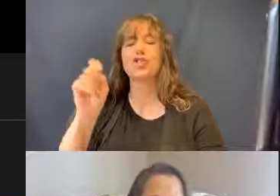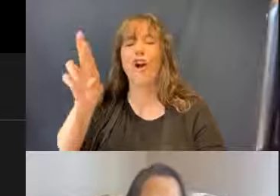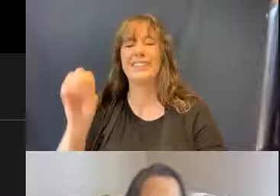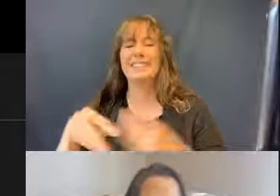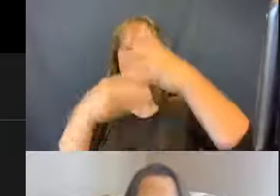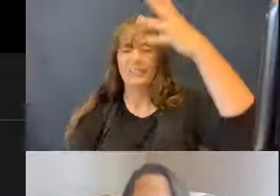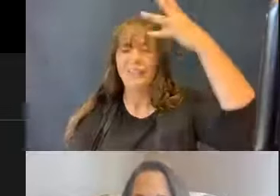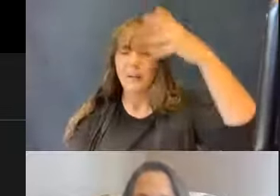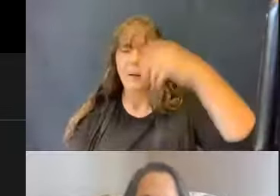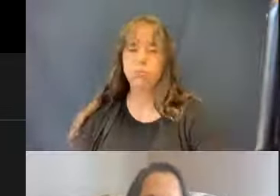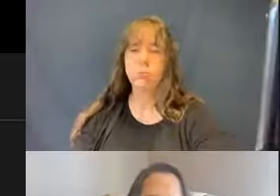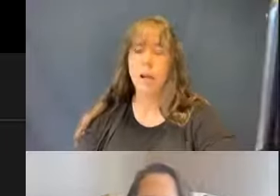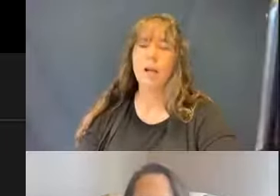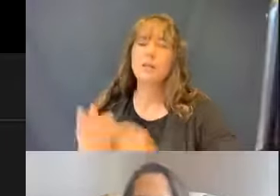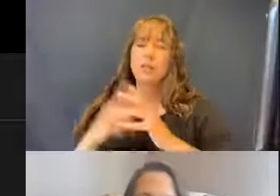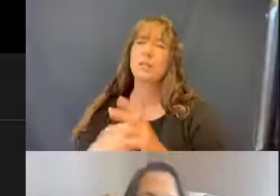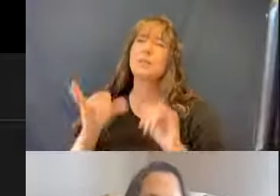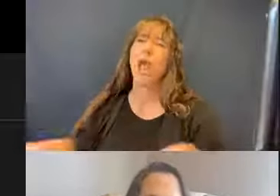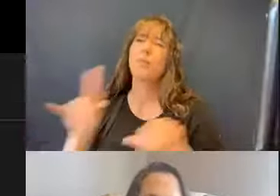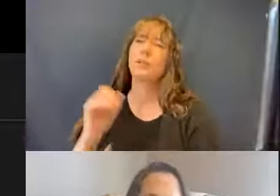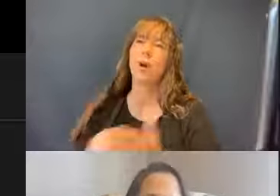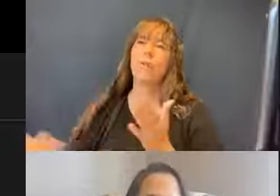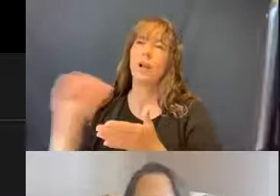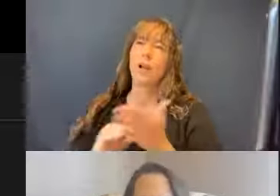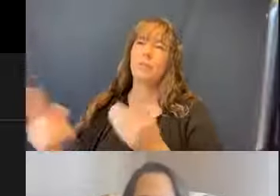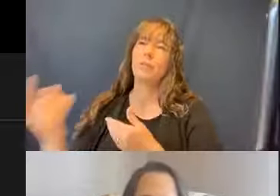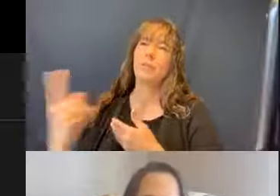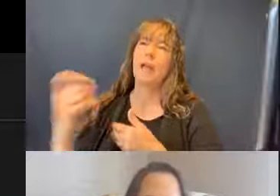and over again. How do you use a stethoscope? How do you hear the paging system, the alarms